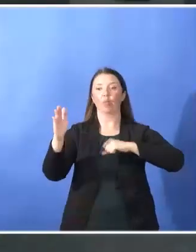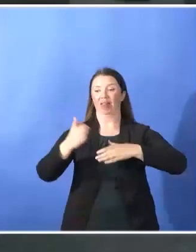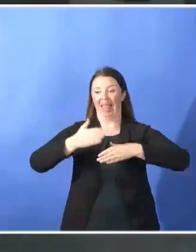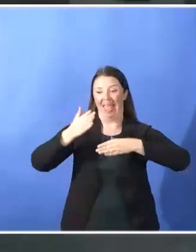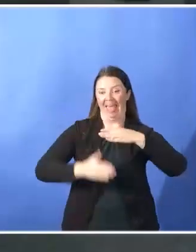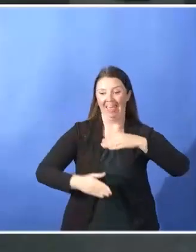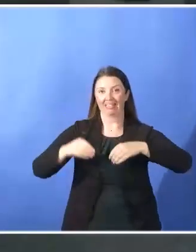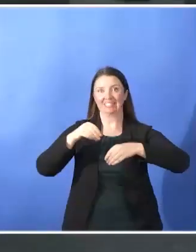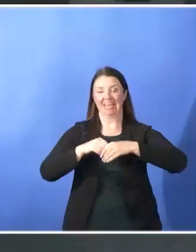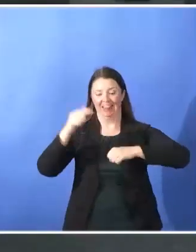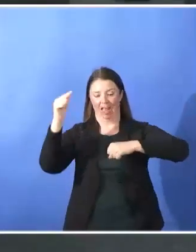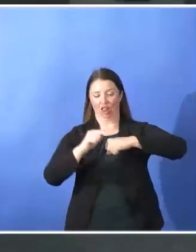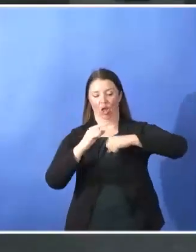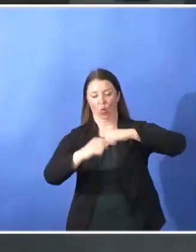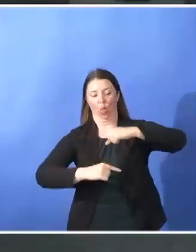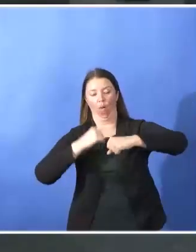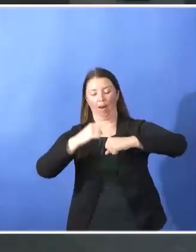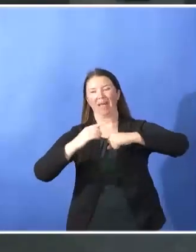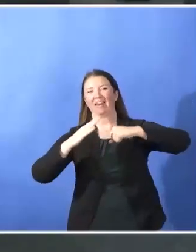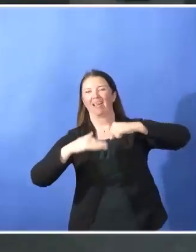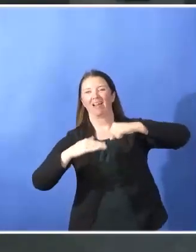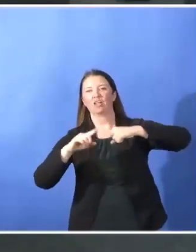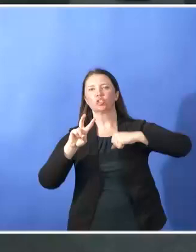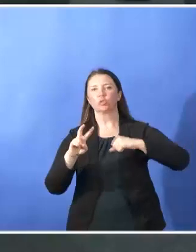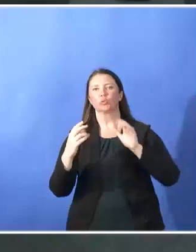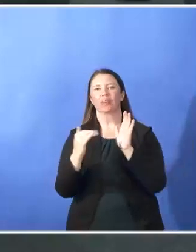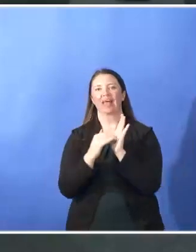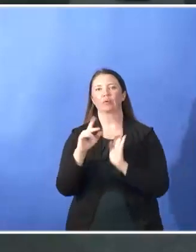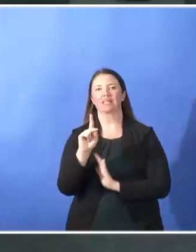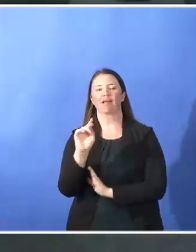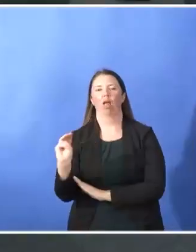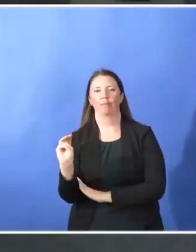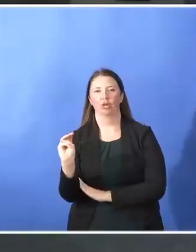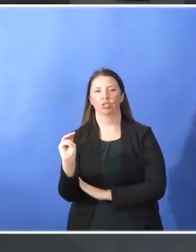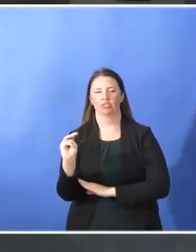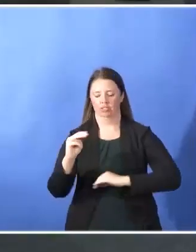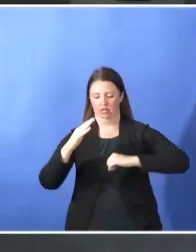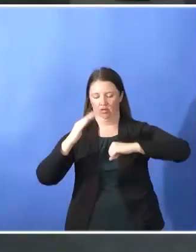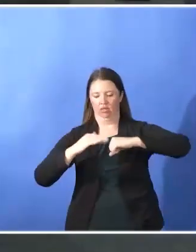HER BIT -- LOW EARTH ORBIT MUST BE COMPLETED AS SOON PRACTICAL